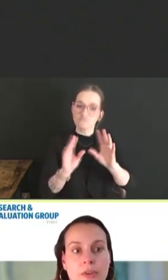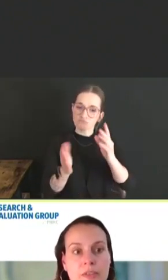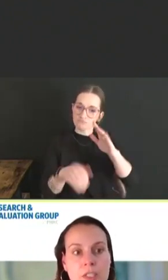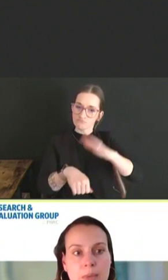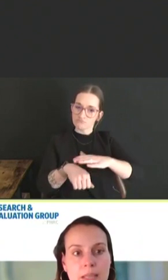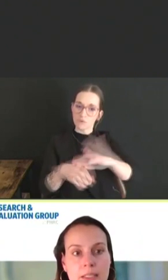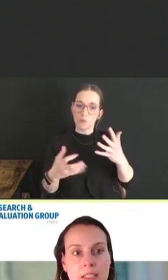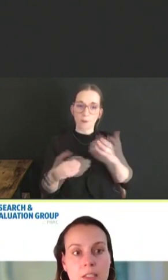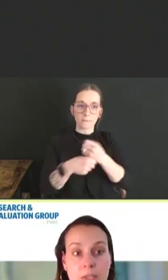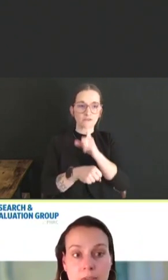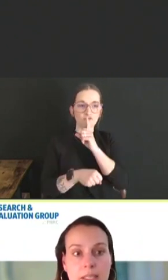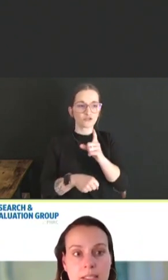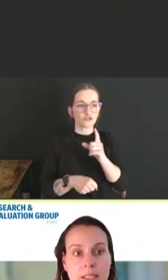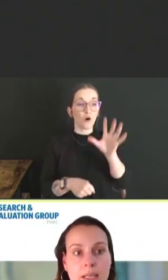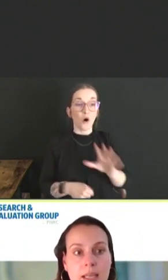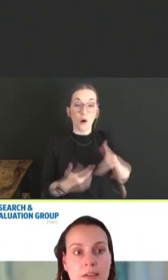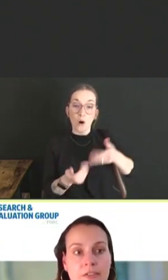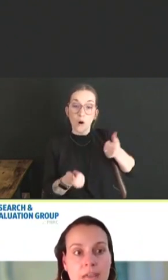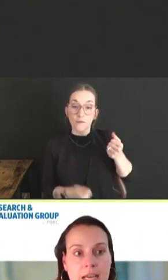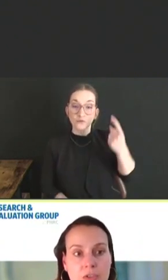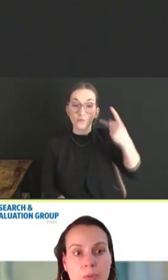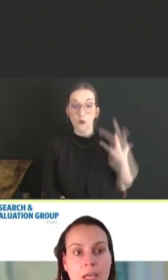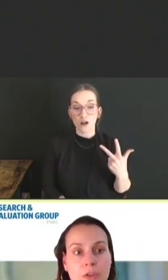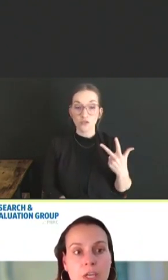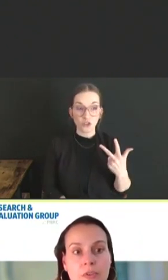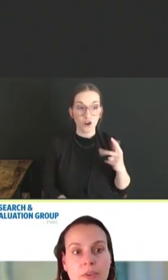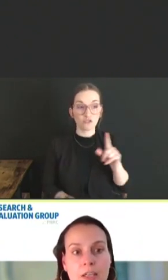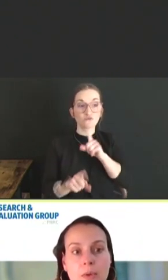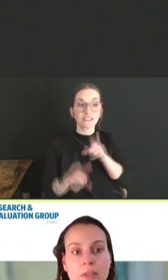of our respondents experienced a negative reaction from a healthcare provider when